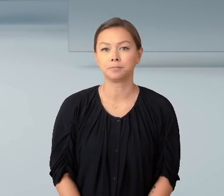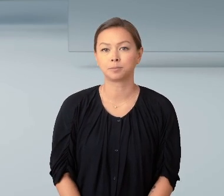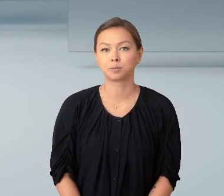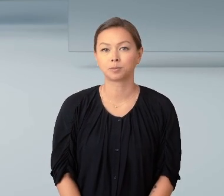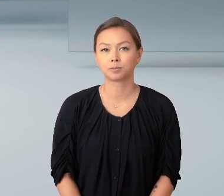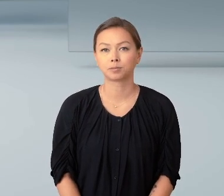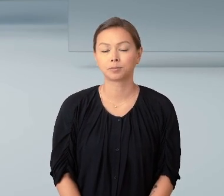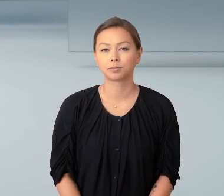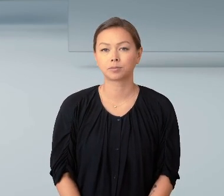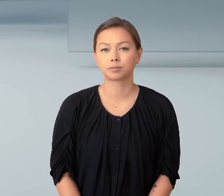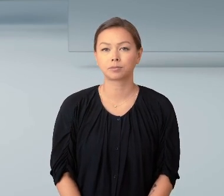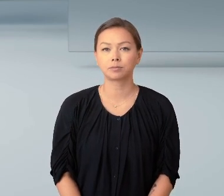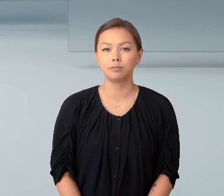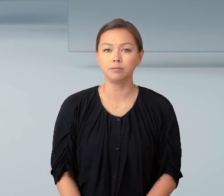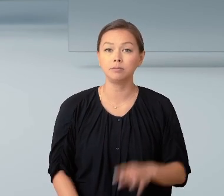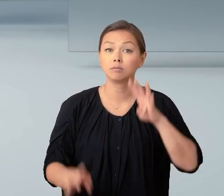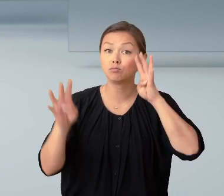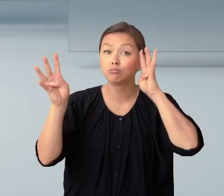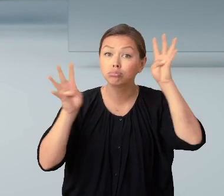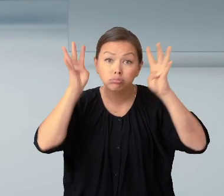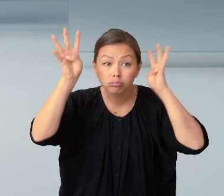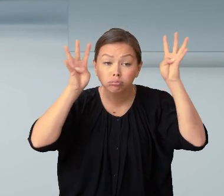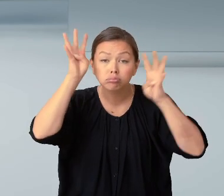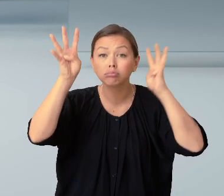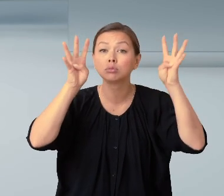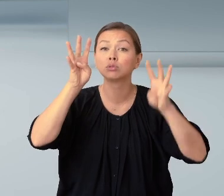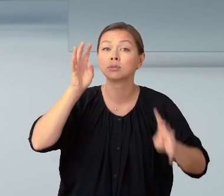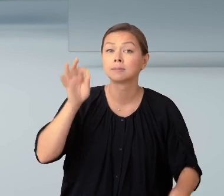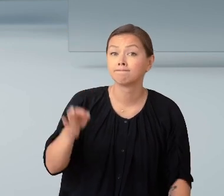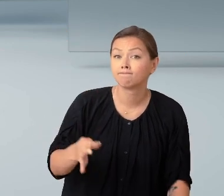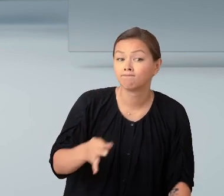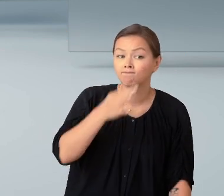Innovation and expertise. Cloud service providers like Microsoft